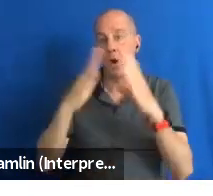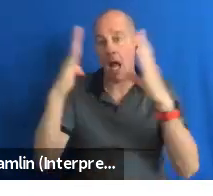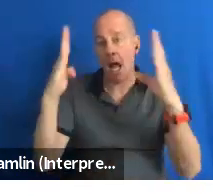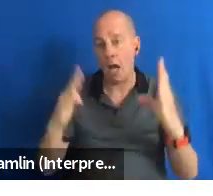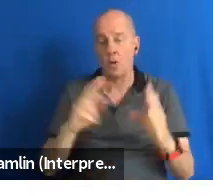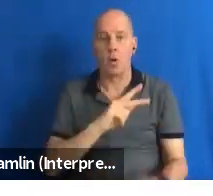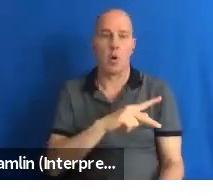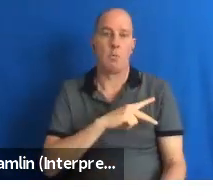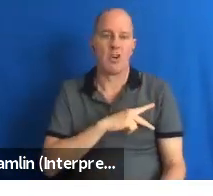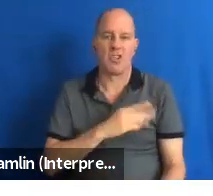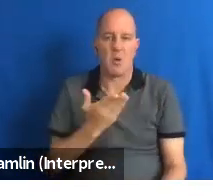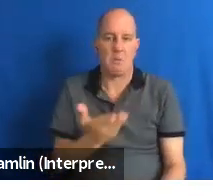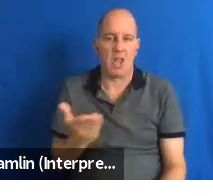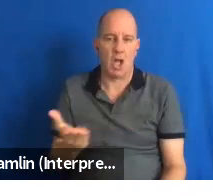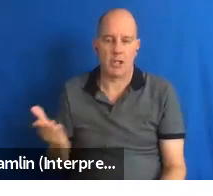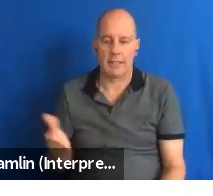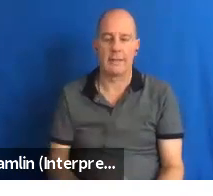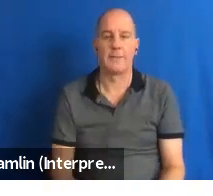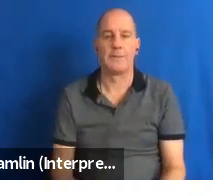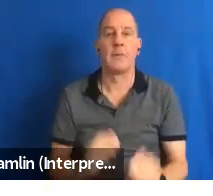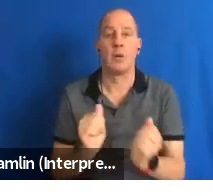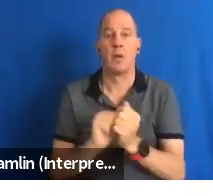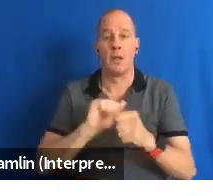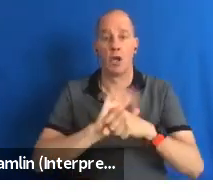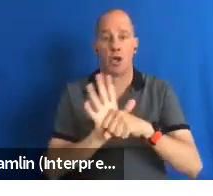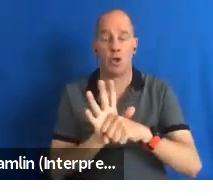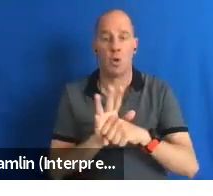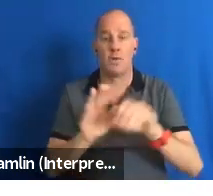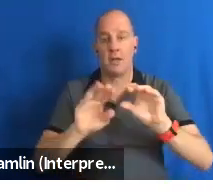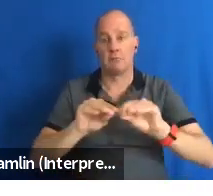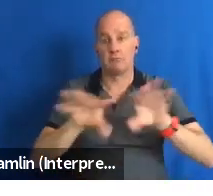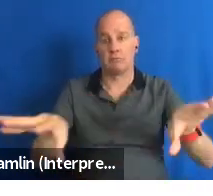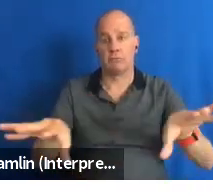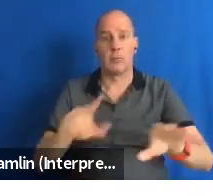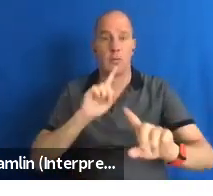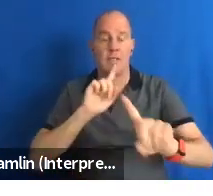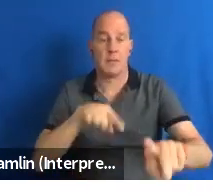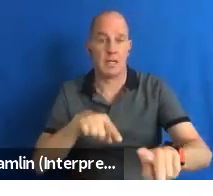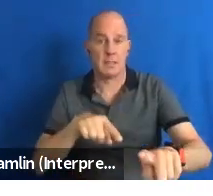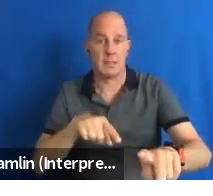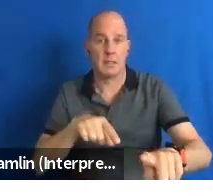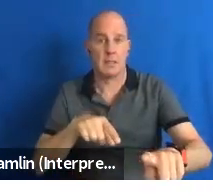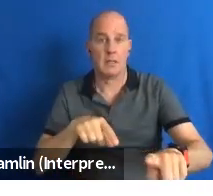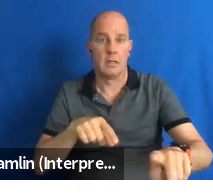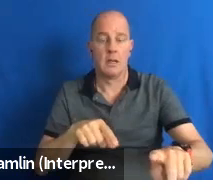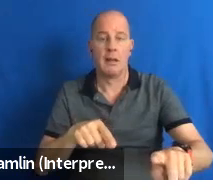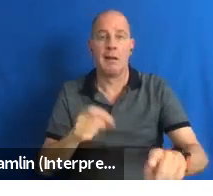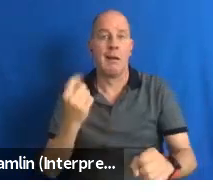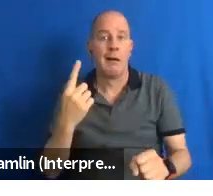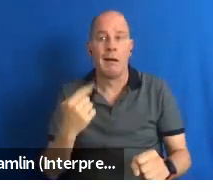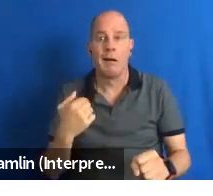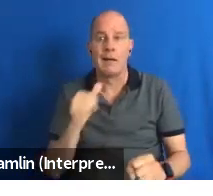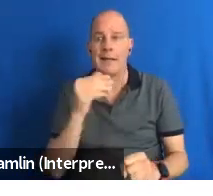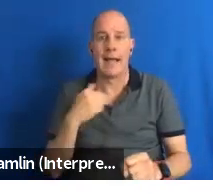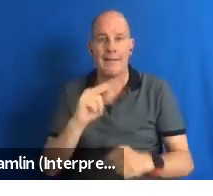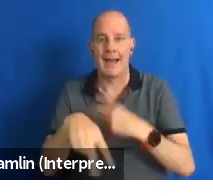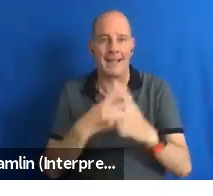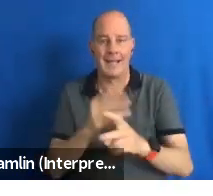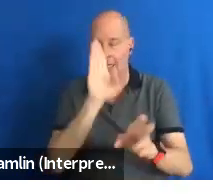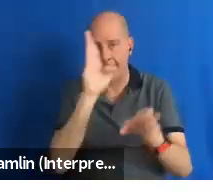belongings. With the COVID pandemic response, there was not that type of focus. So one of